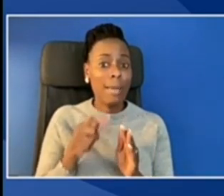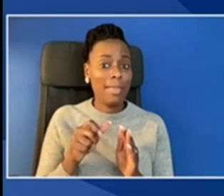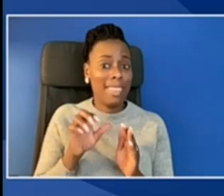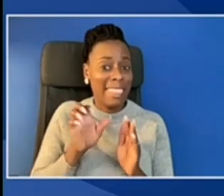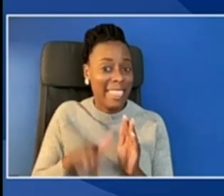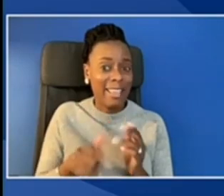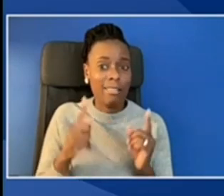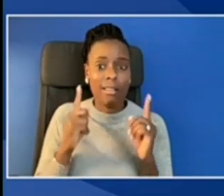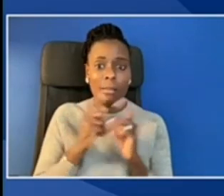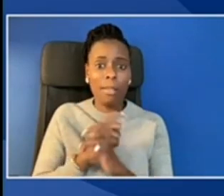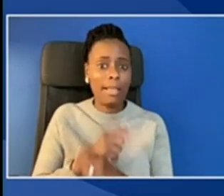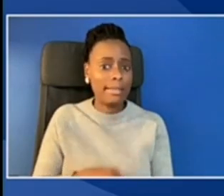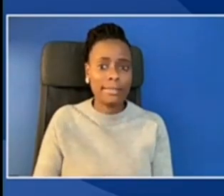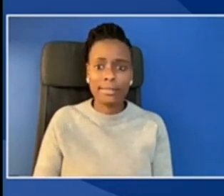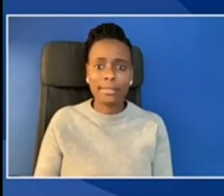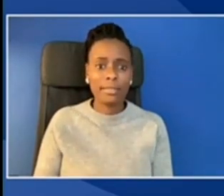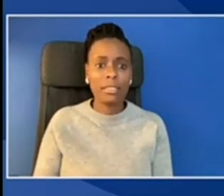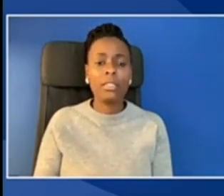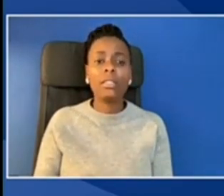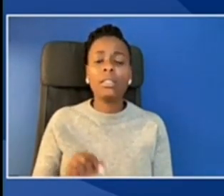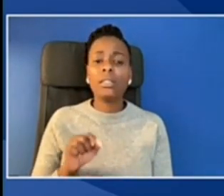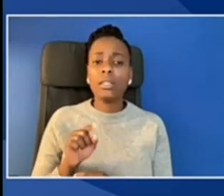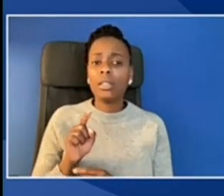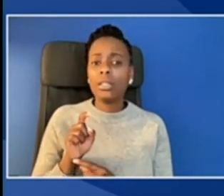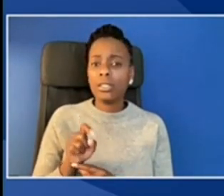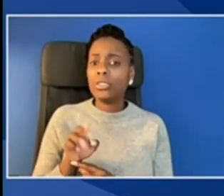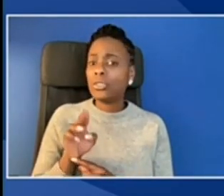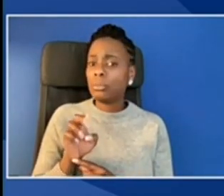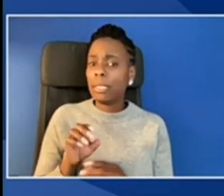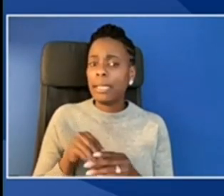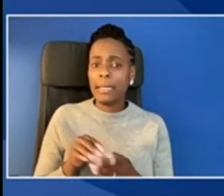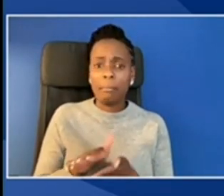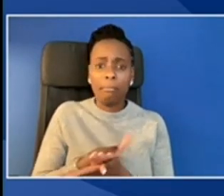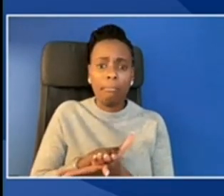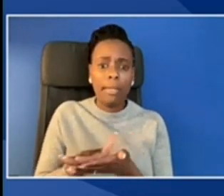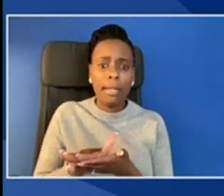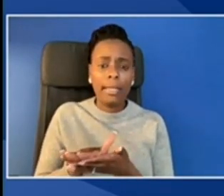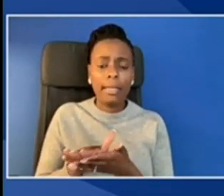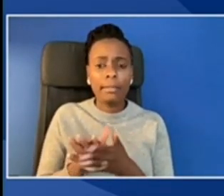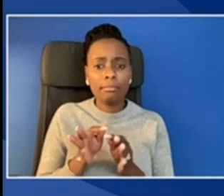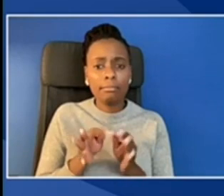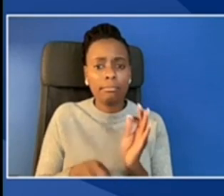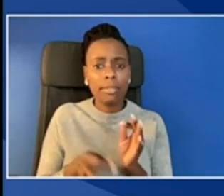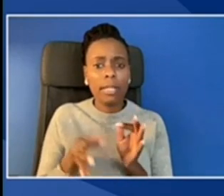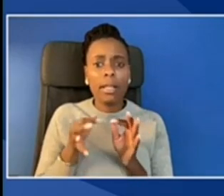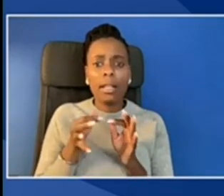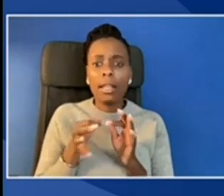And they should probably be in plain language at the level of a tweet.